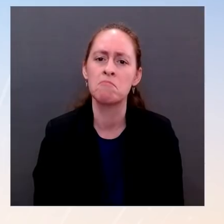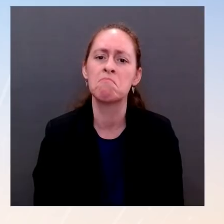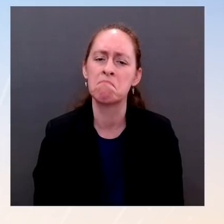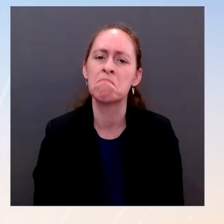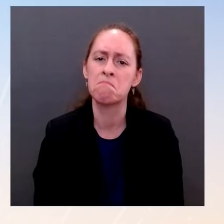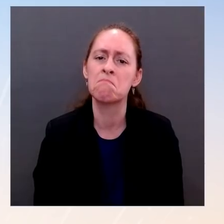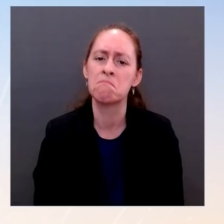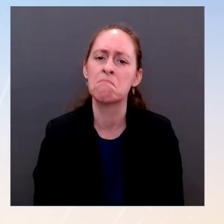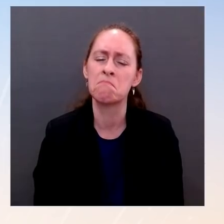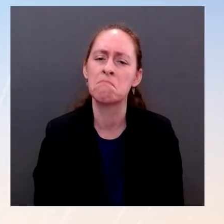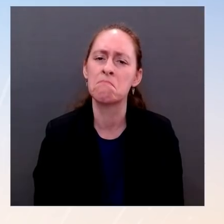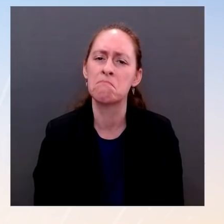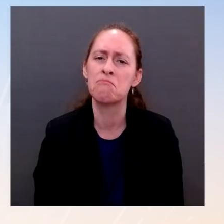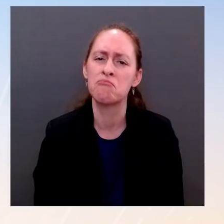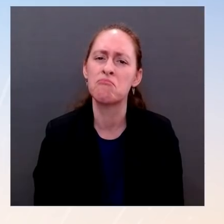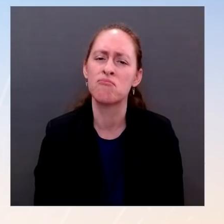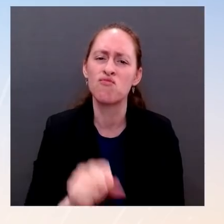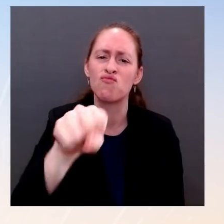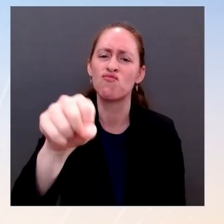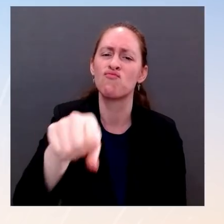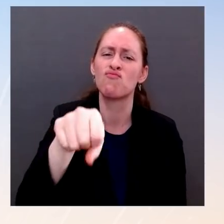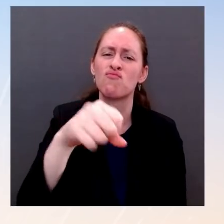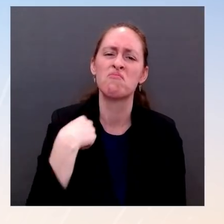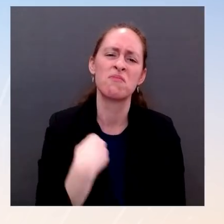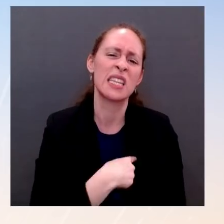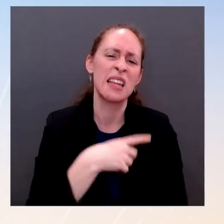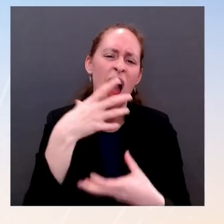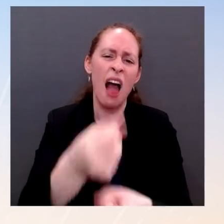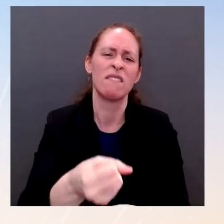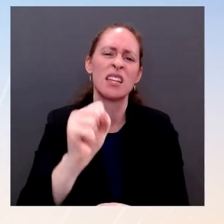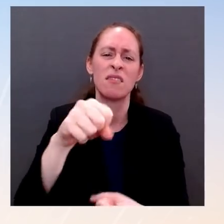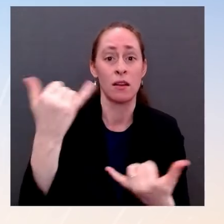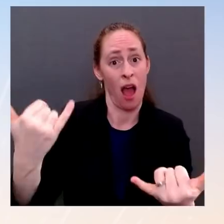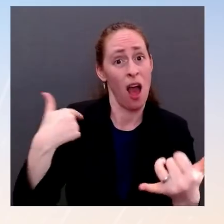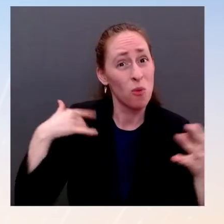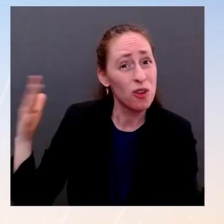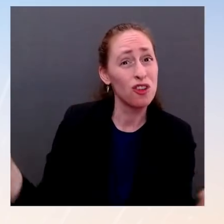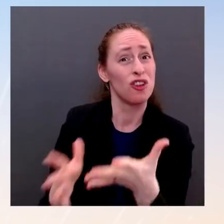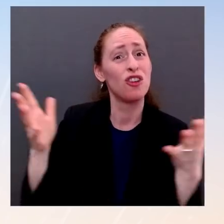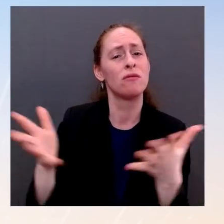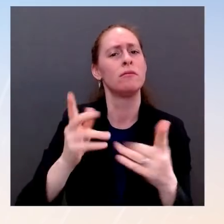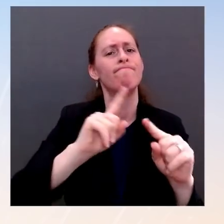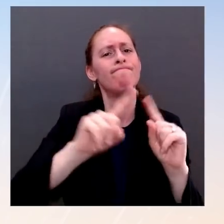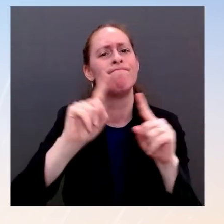to take the necessary steps to deploy cyber defenses. We've shared sensitive information.